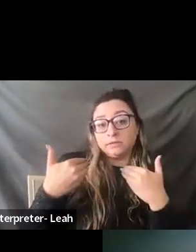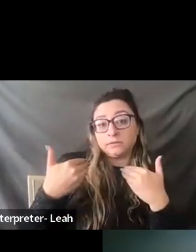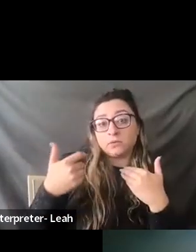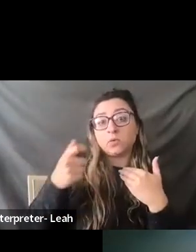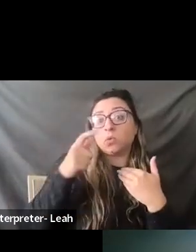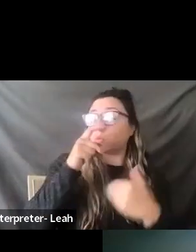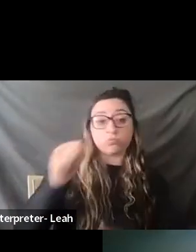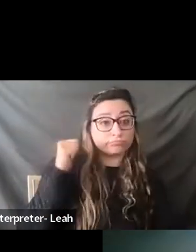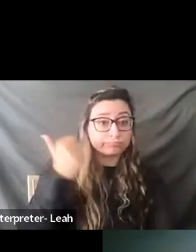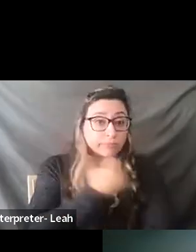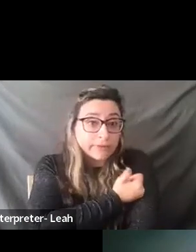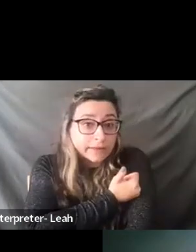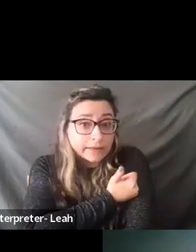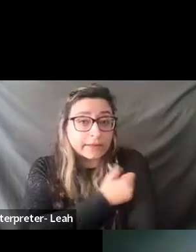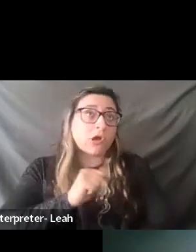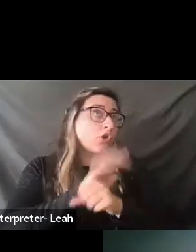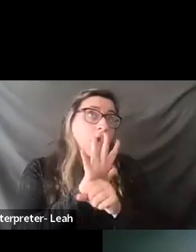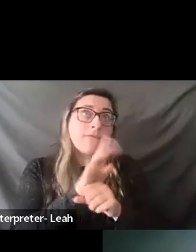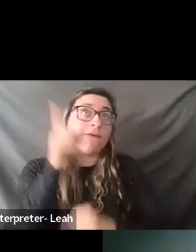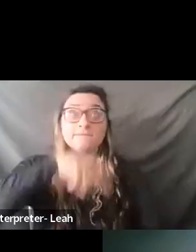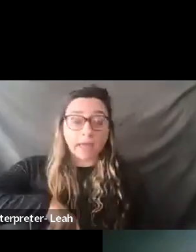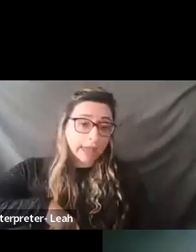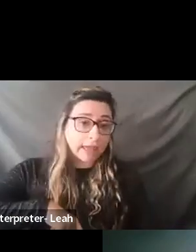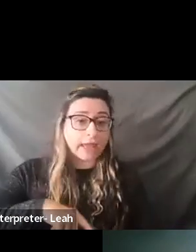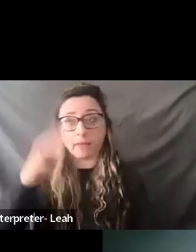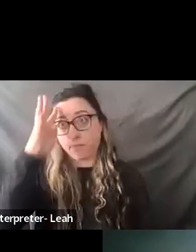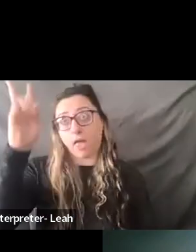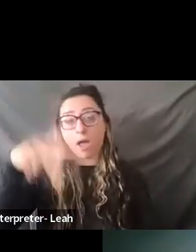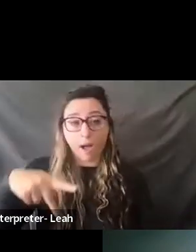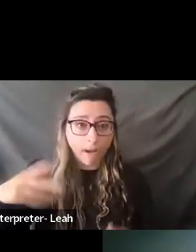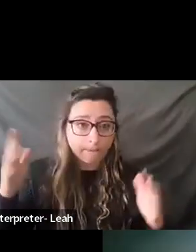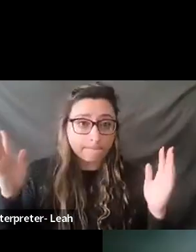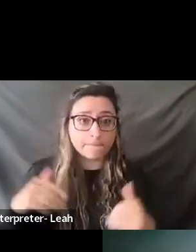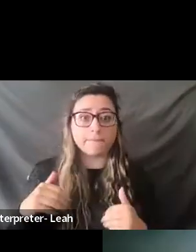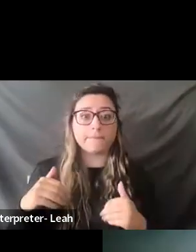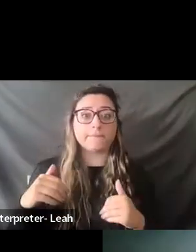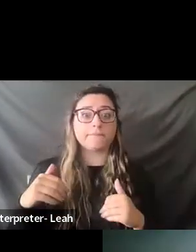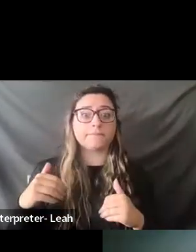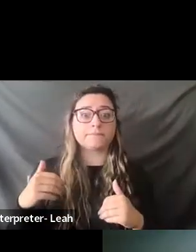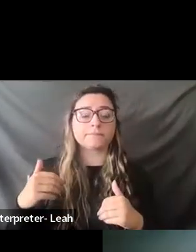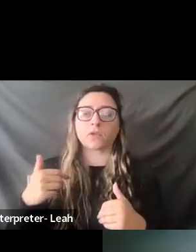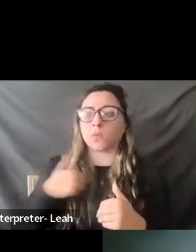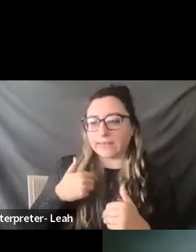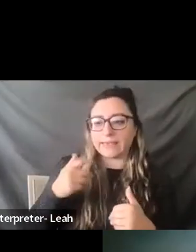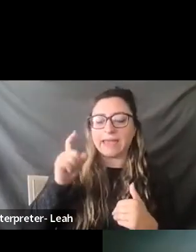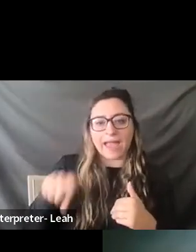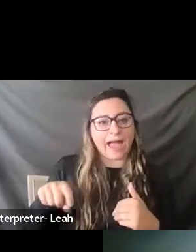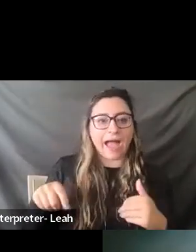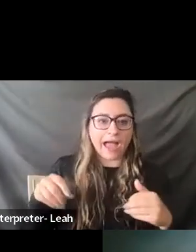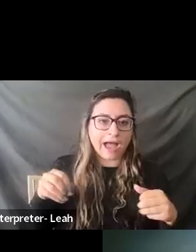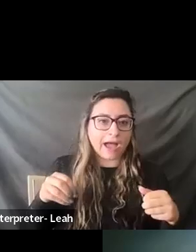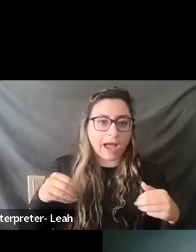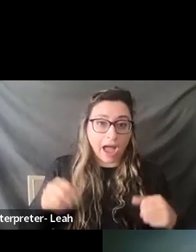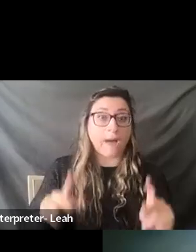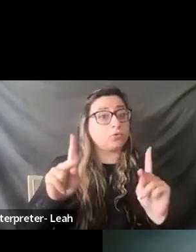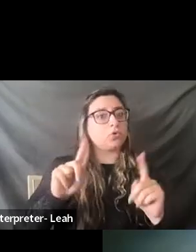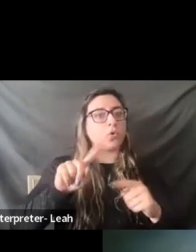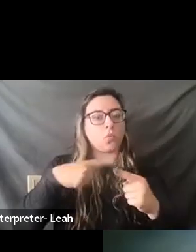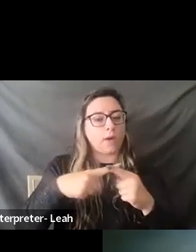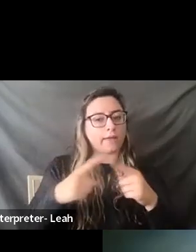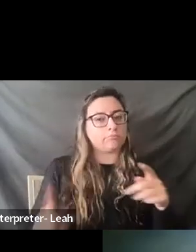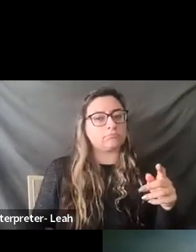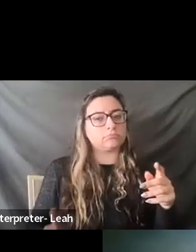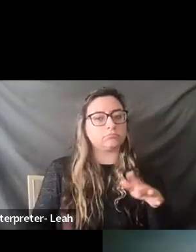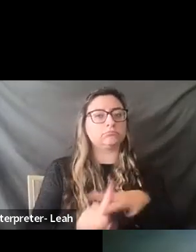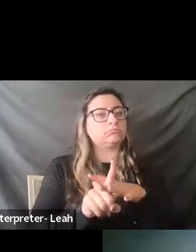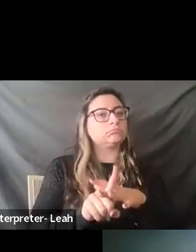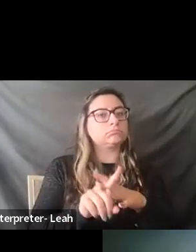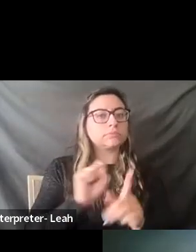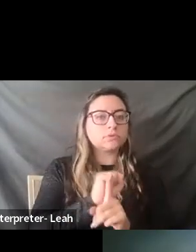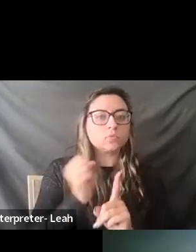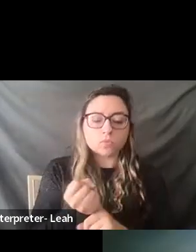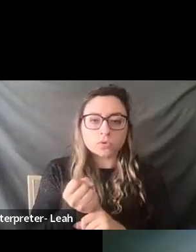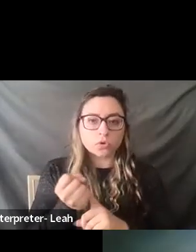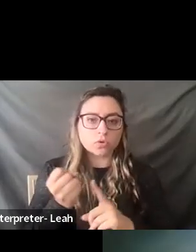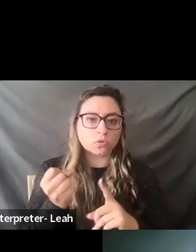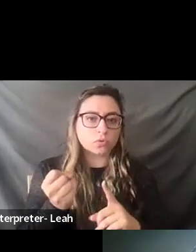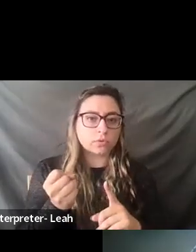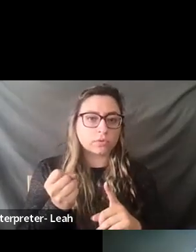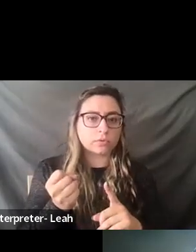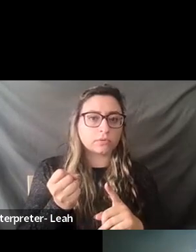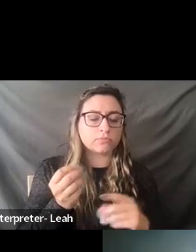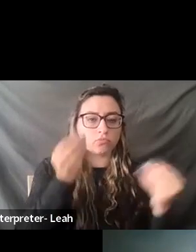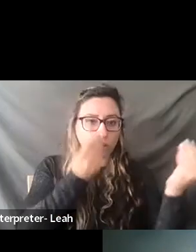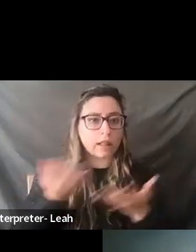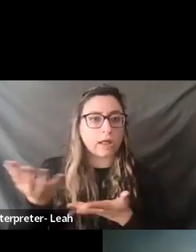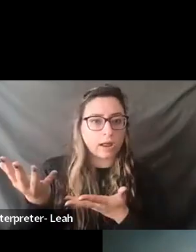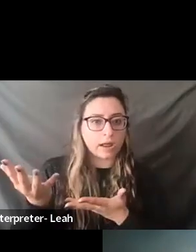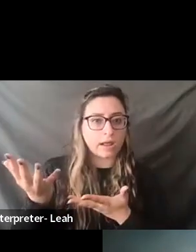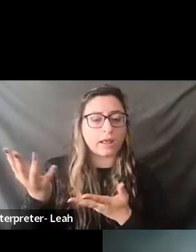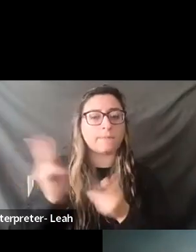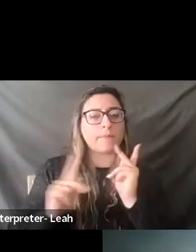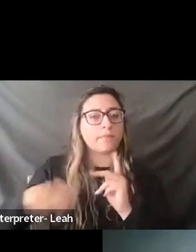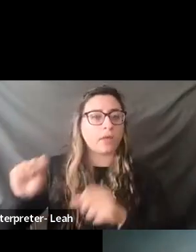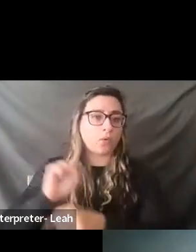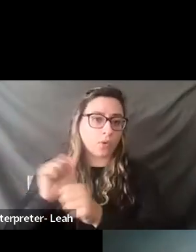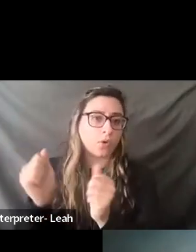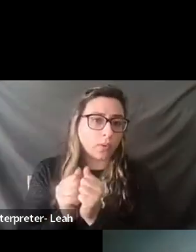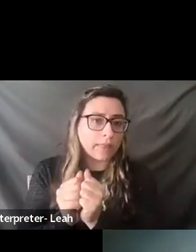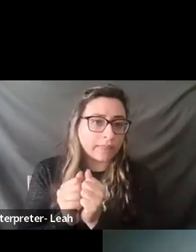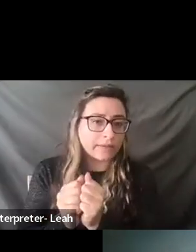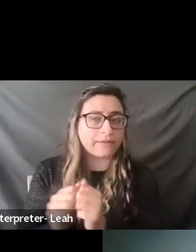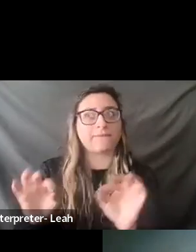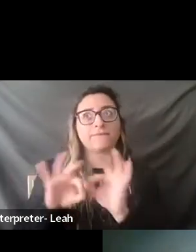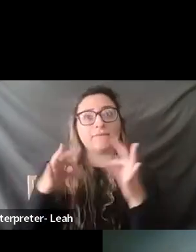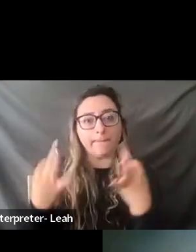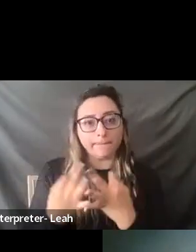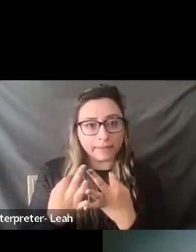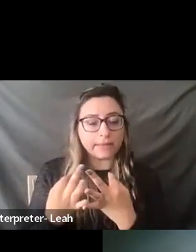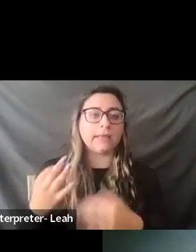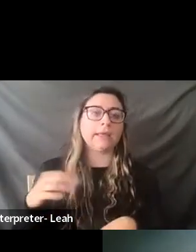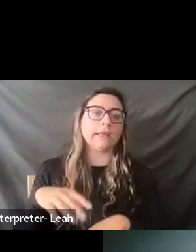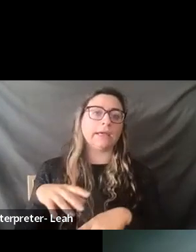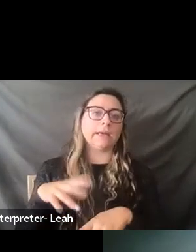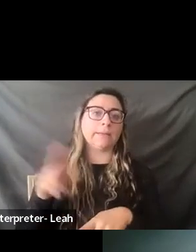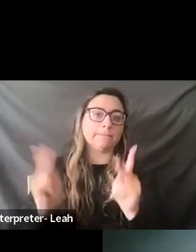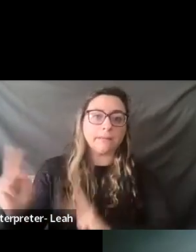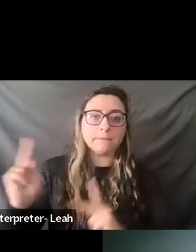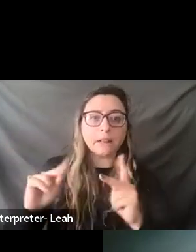But we had to do circumstances -- and I'm kind of selecting my words here.